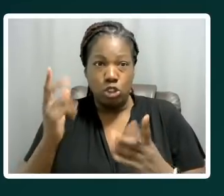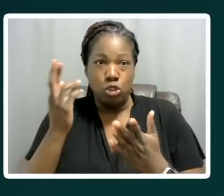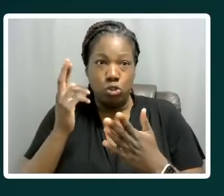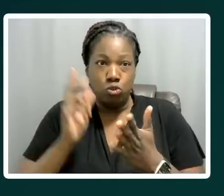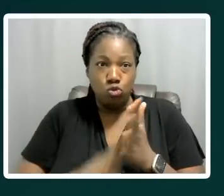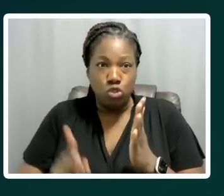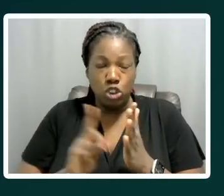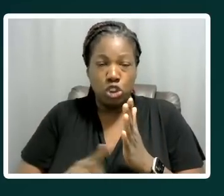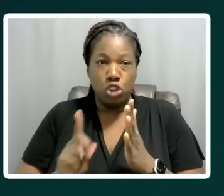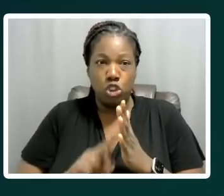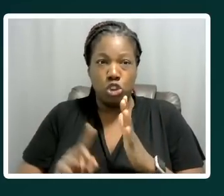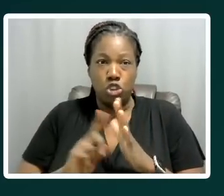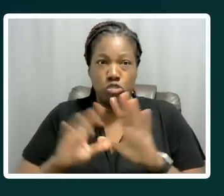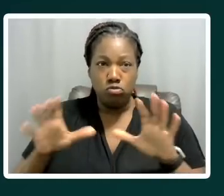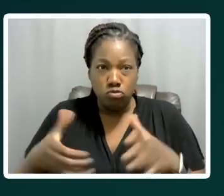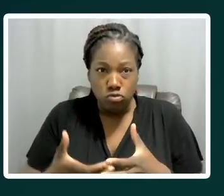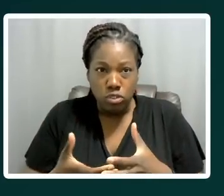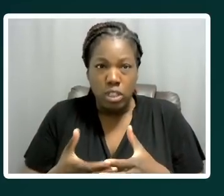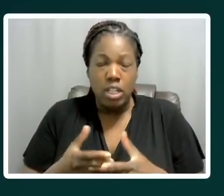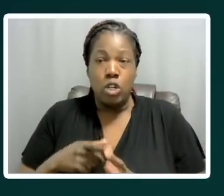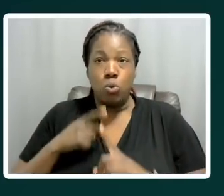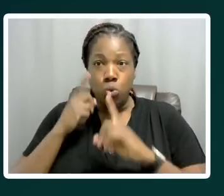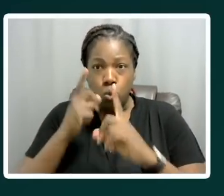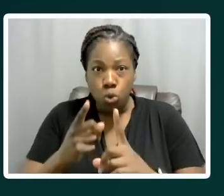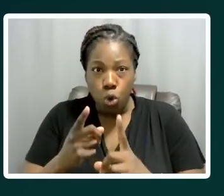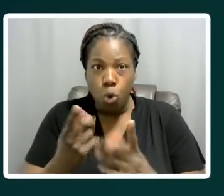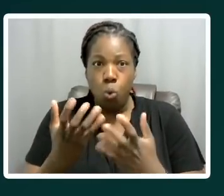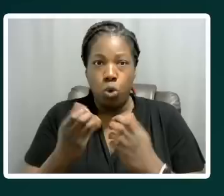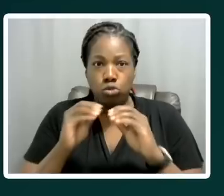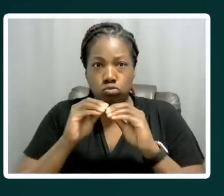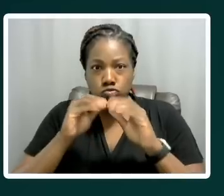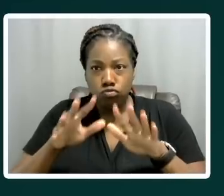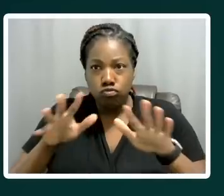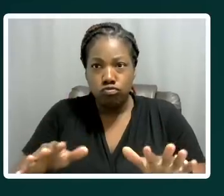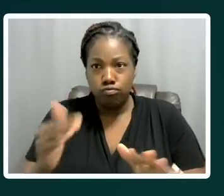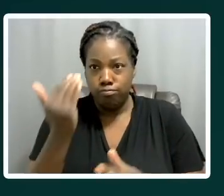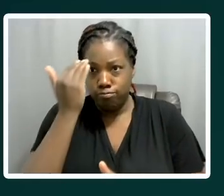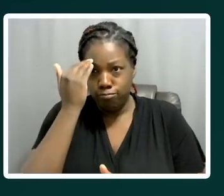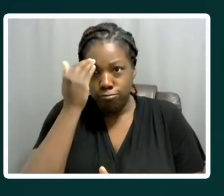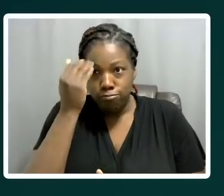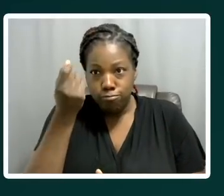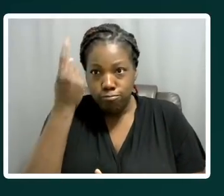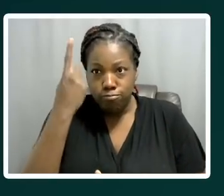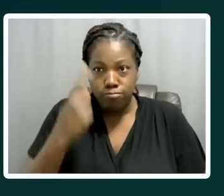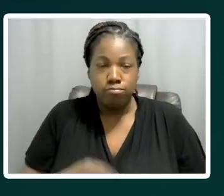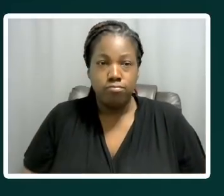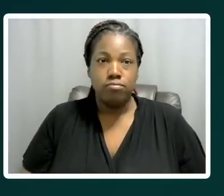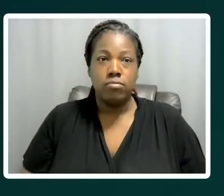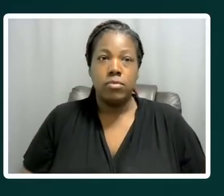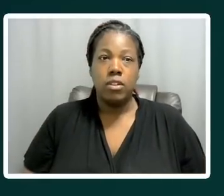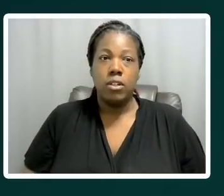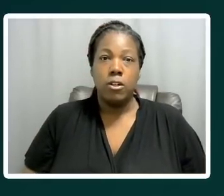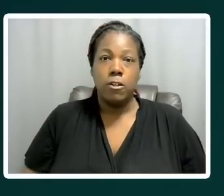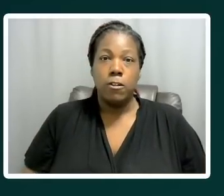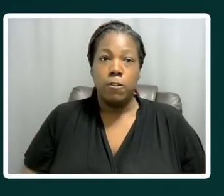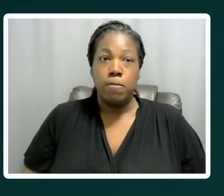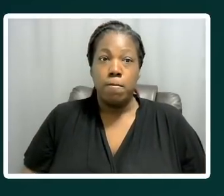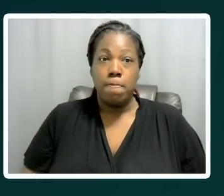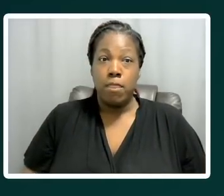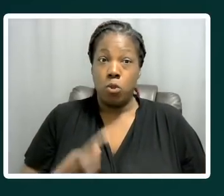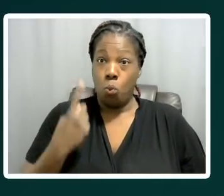of the increase and diffusion of knowledge. As one of the centers at the Smithsonian Institution,